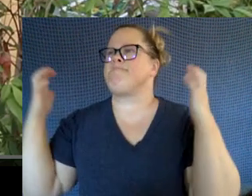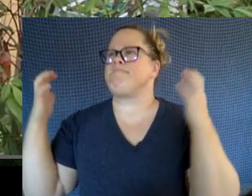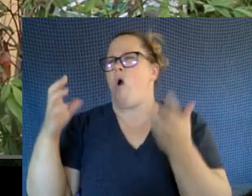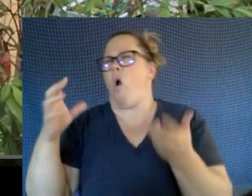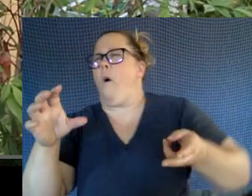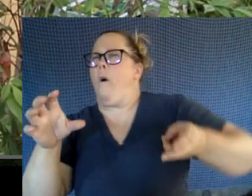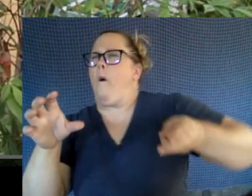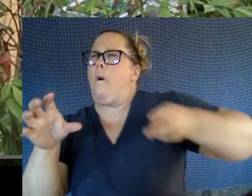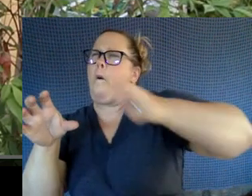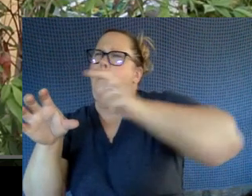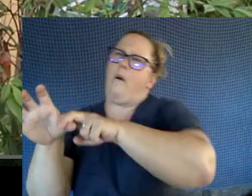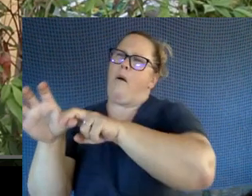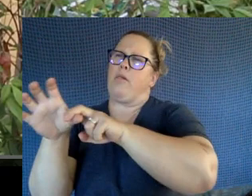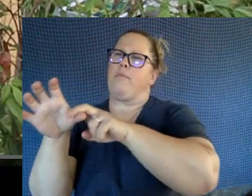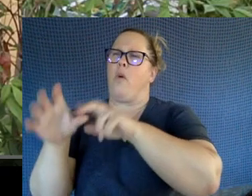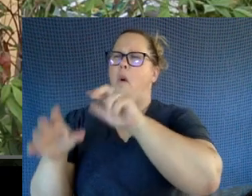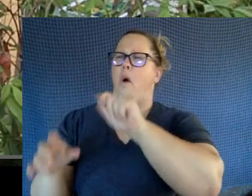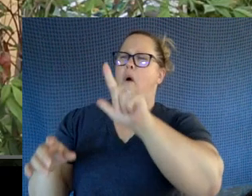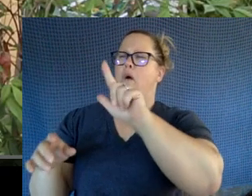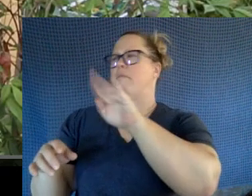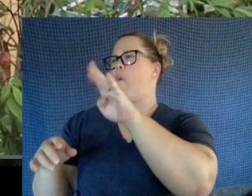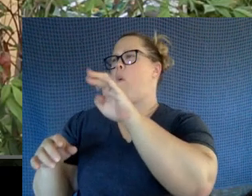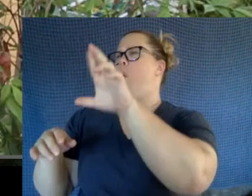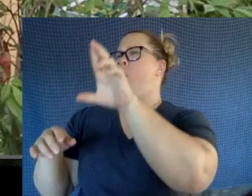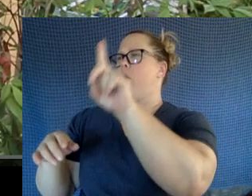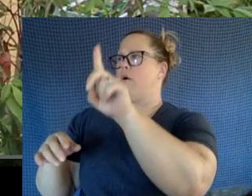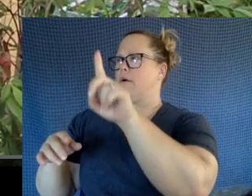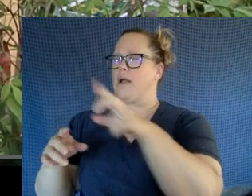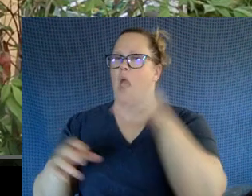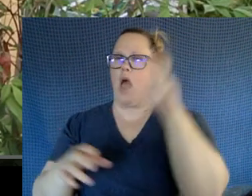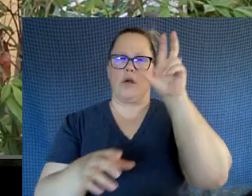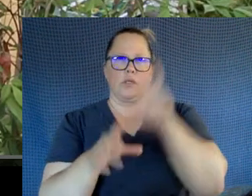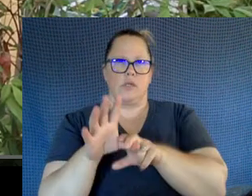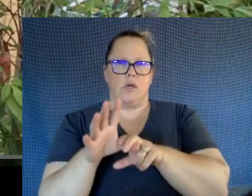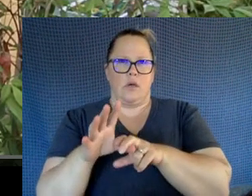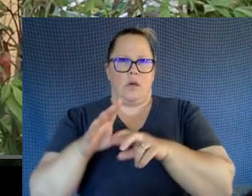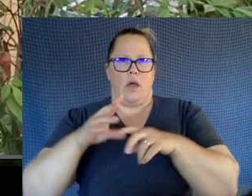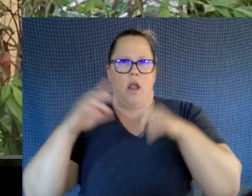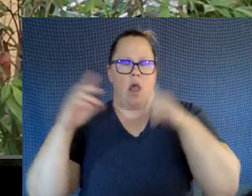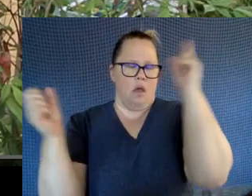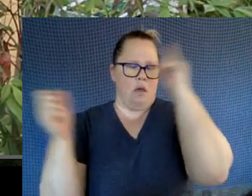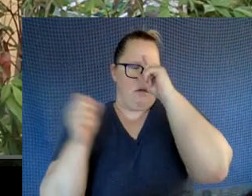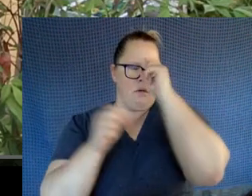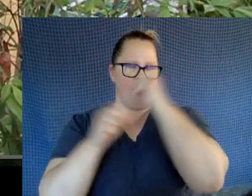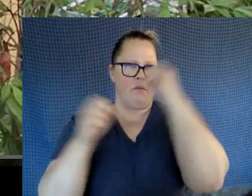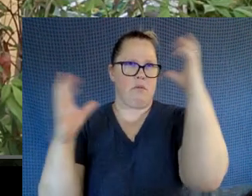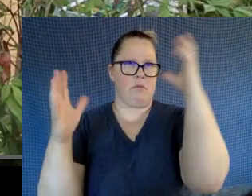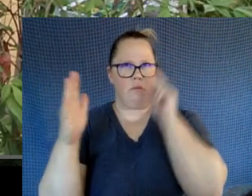settle in my seat and wonder what we're traveling toward. Oh my goodness he was